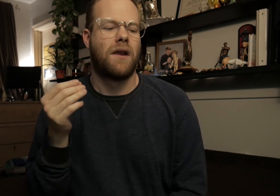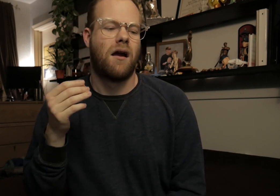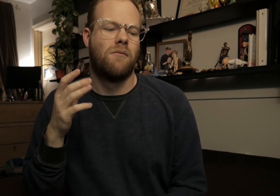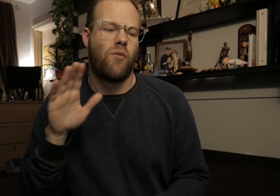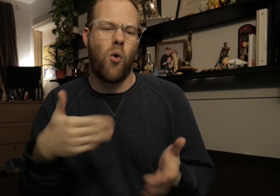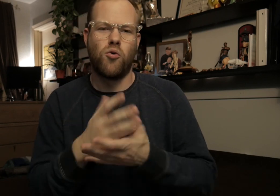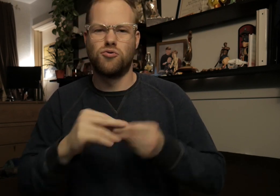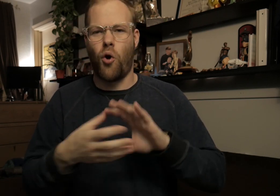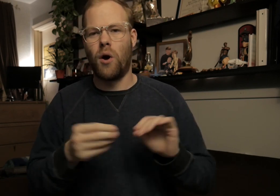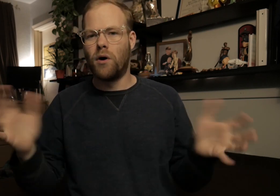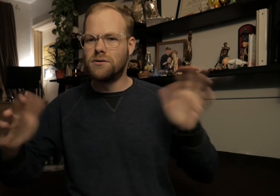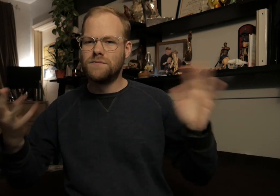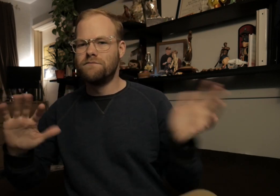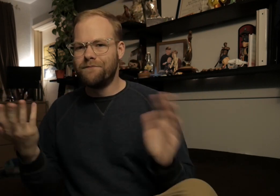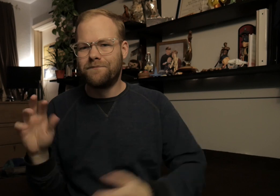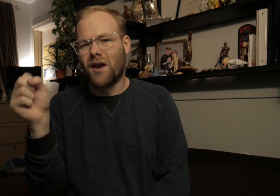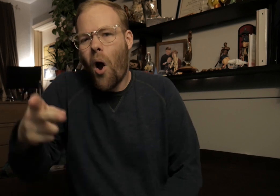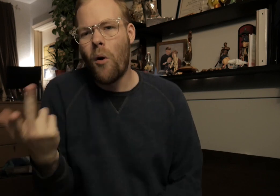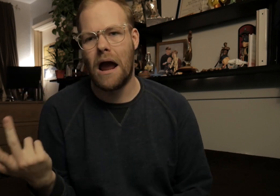And the whole story was okay.